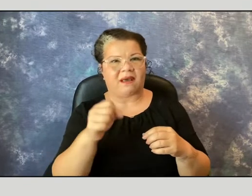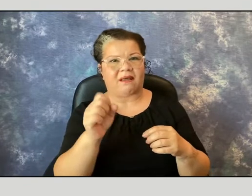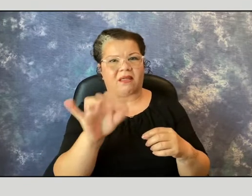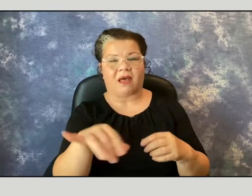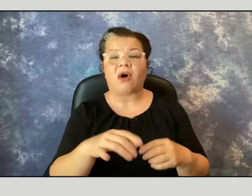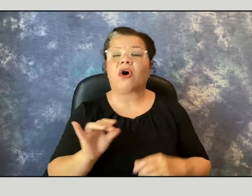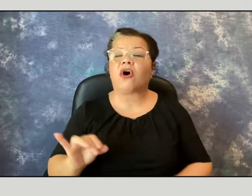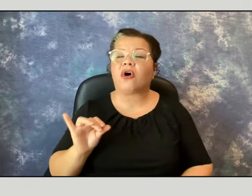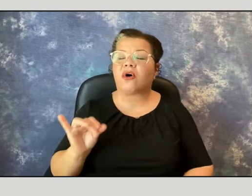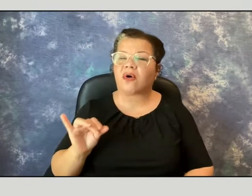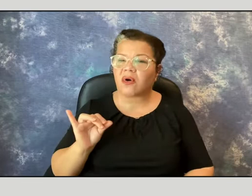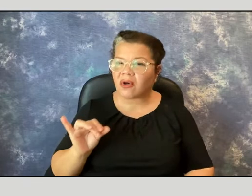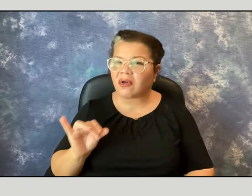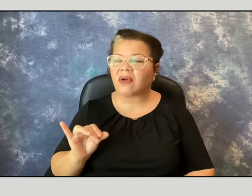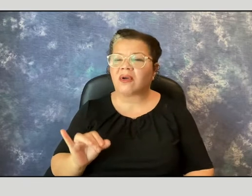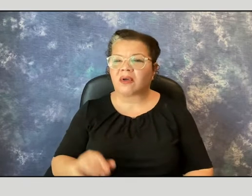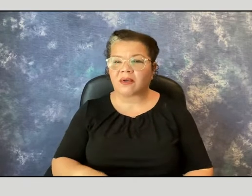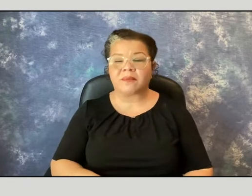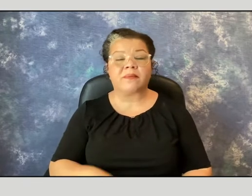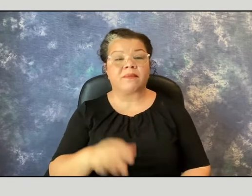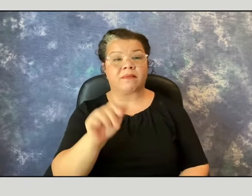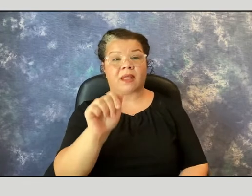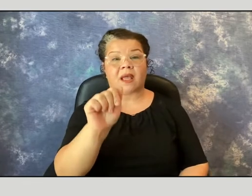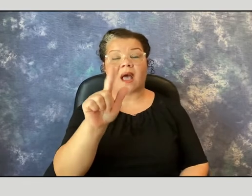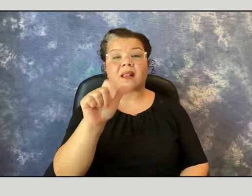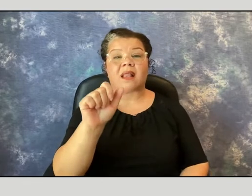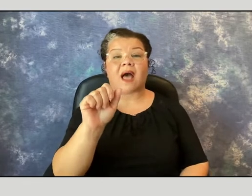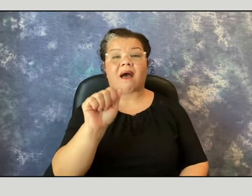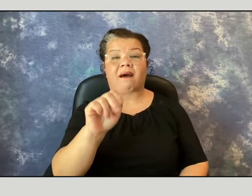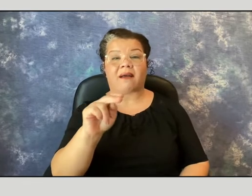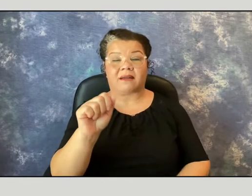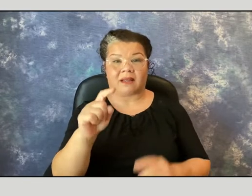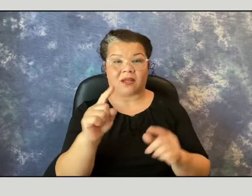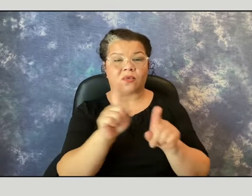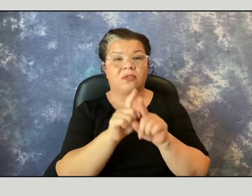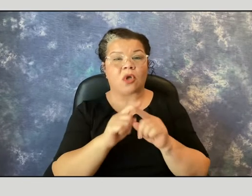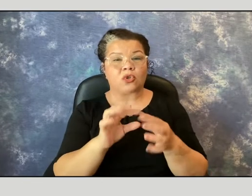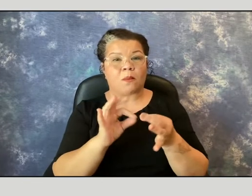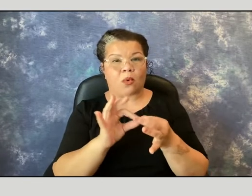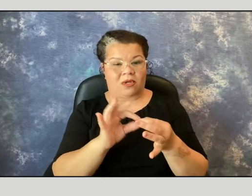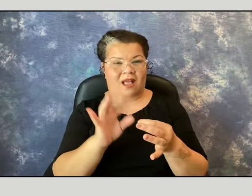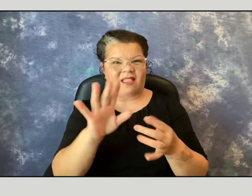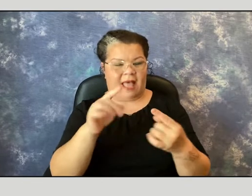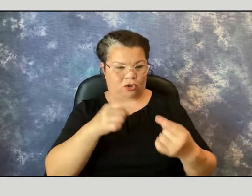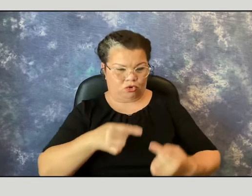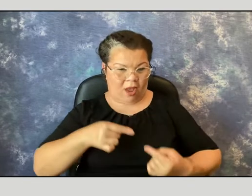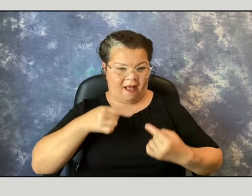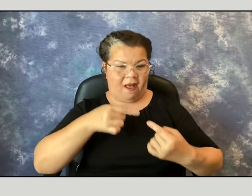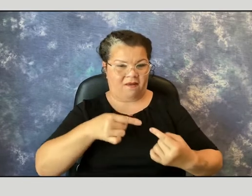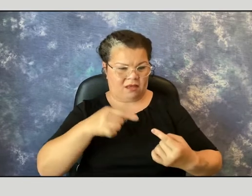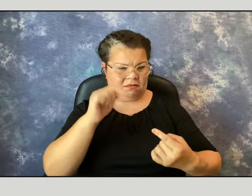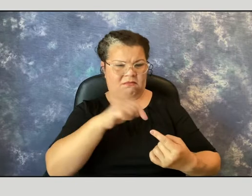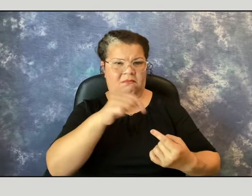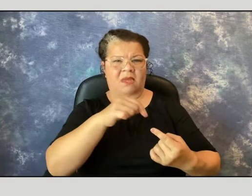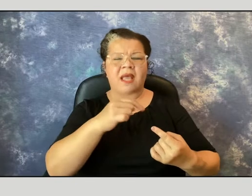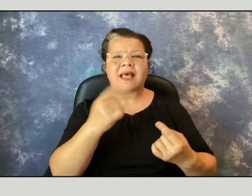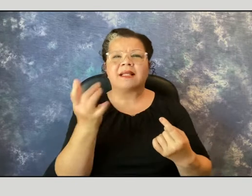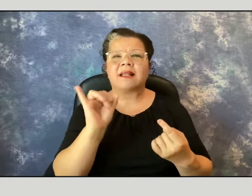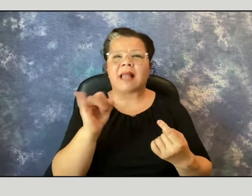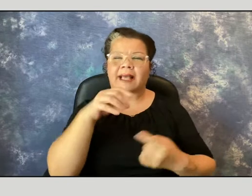I think Alana was also getting at something at this striving too, this desire. I think also Puerto Ricanness is also